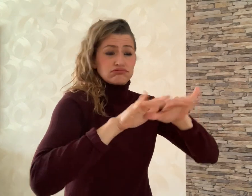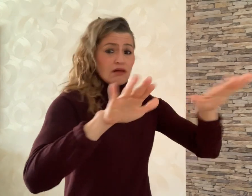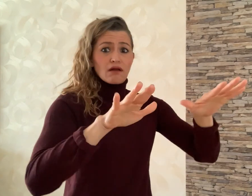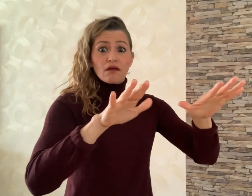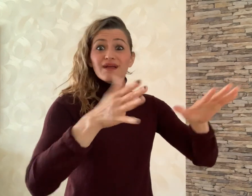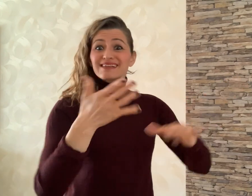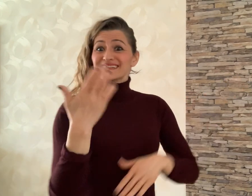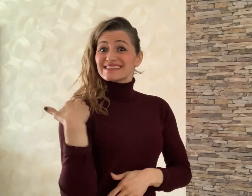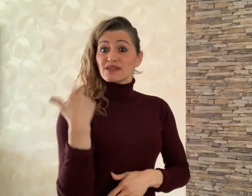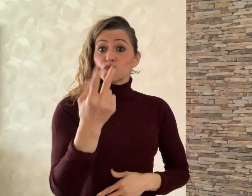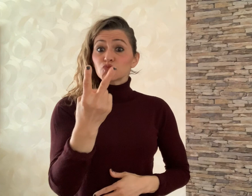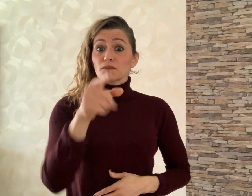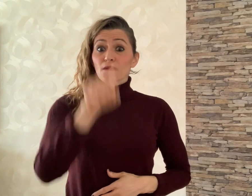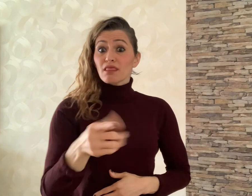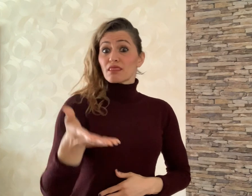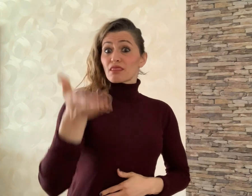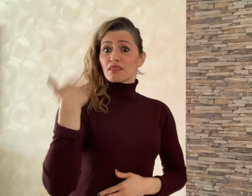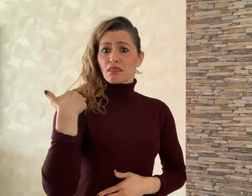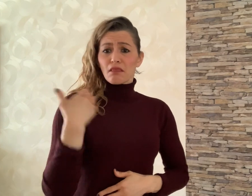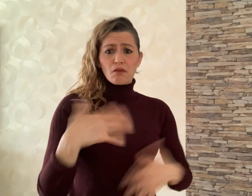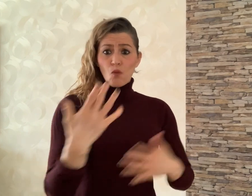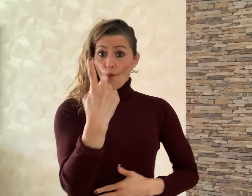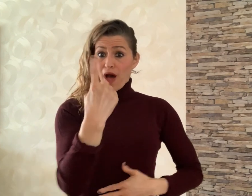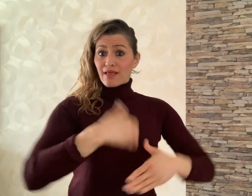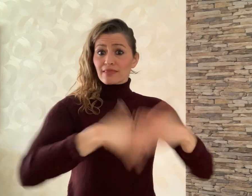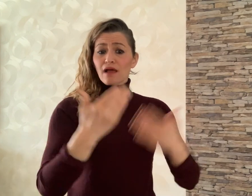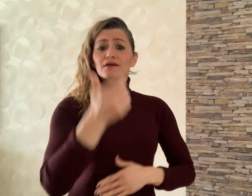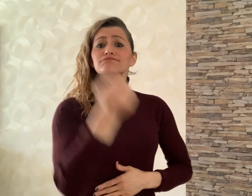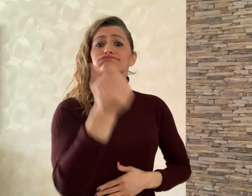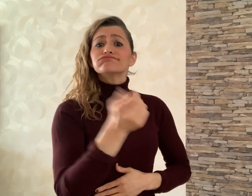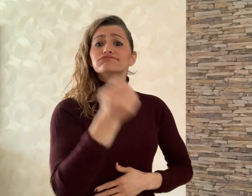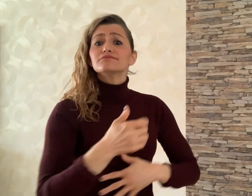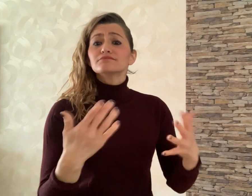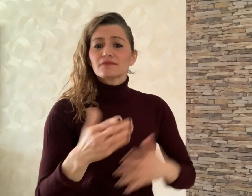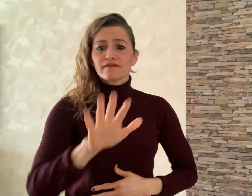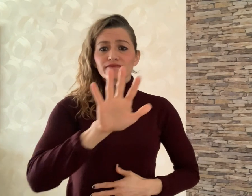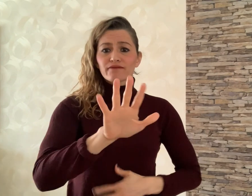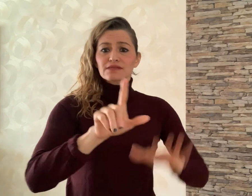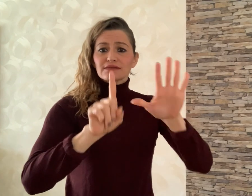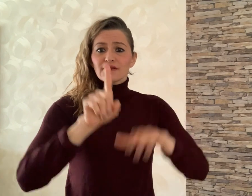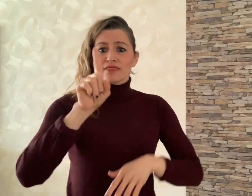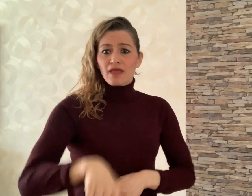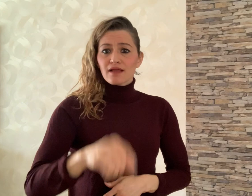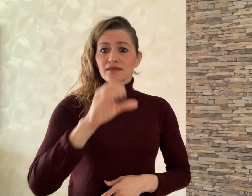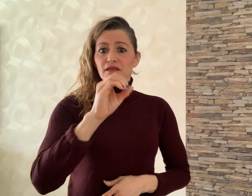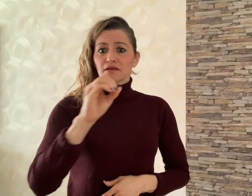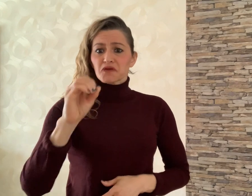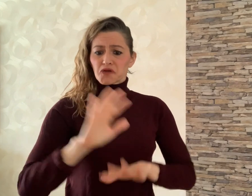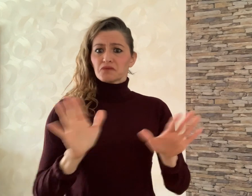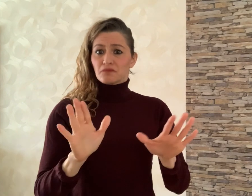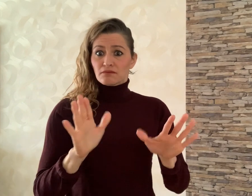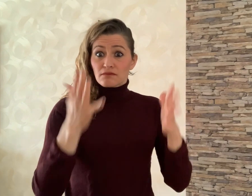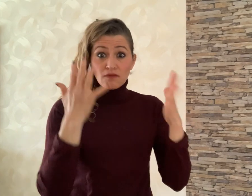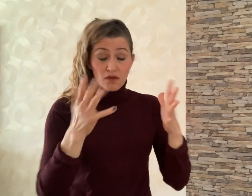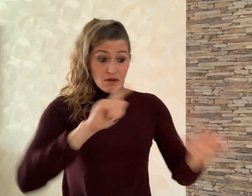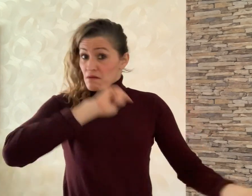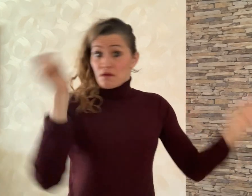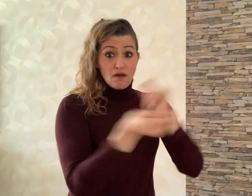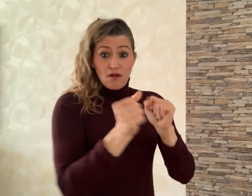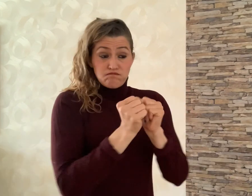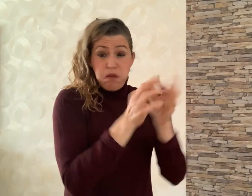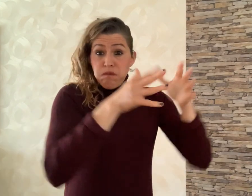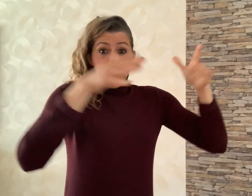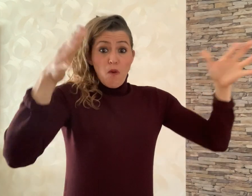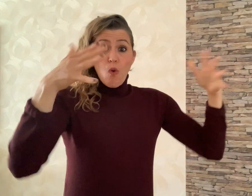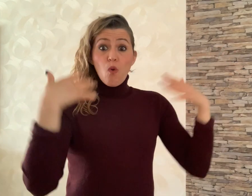compared to just under 56,000 a day two months ago,